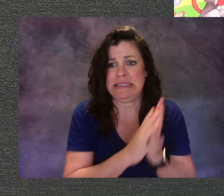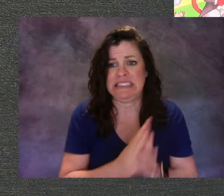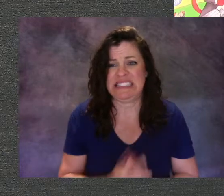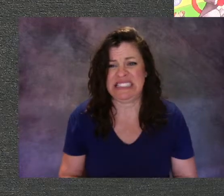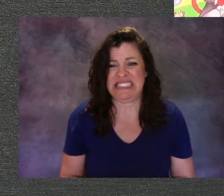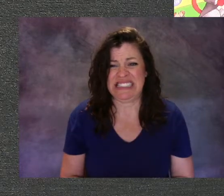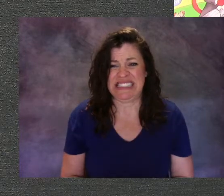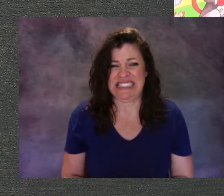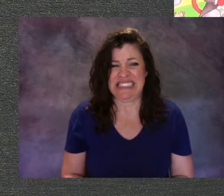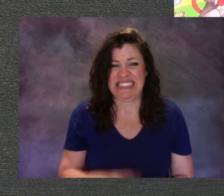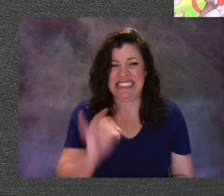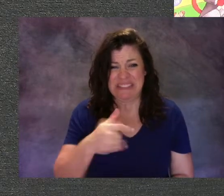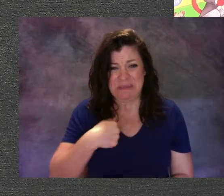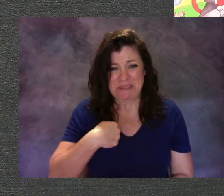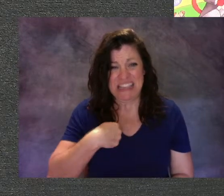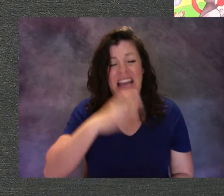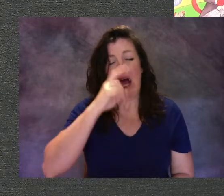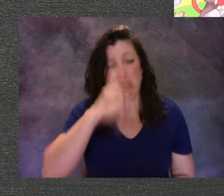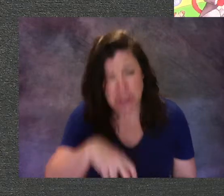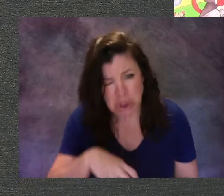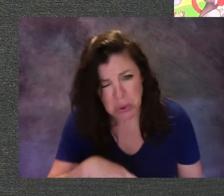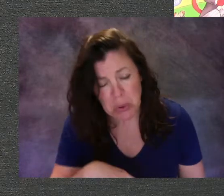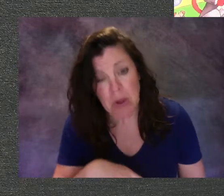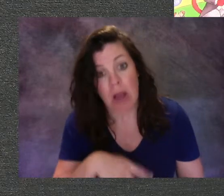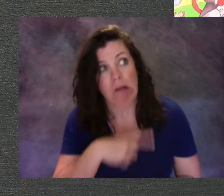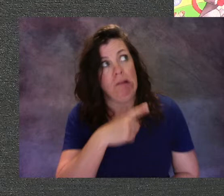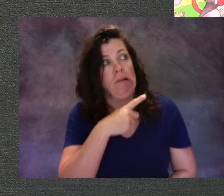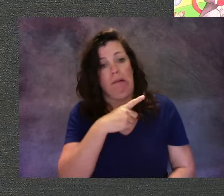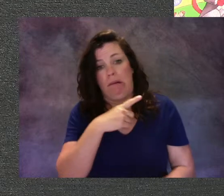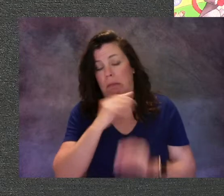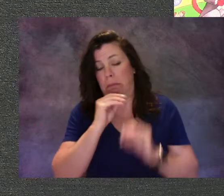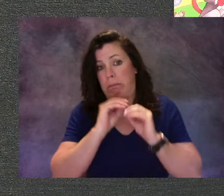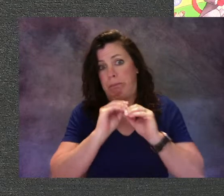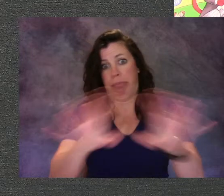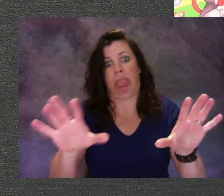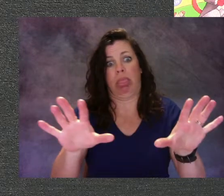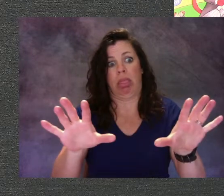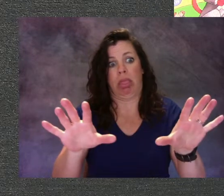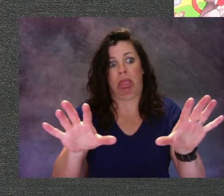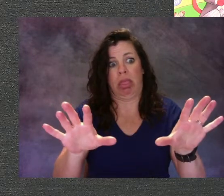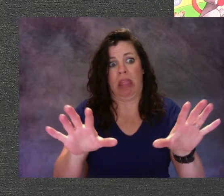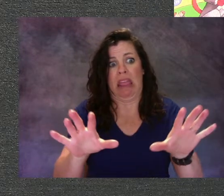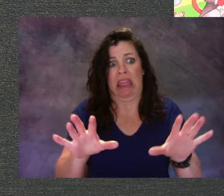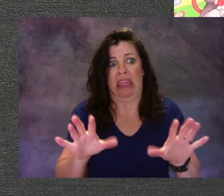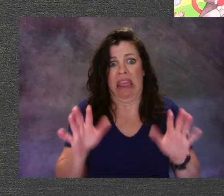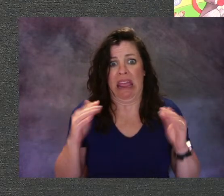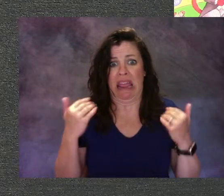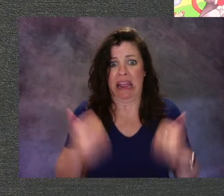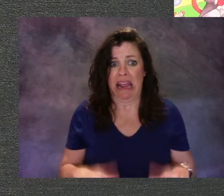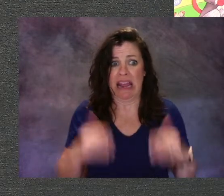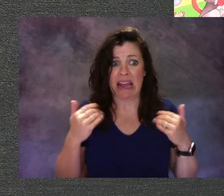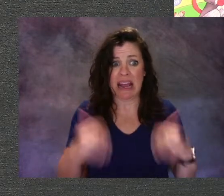That was from my sneeze. That's a lot of germs! That was one of my experiments!